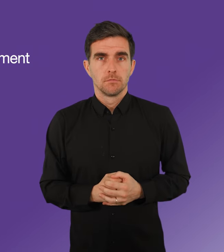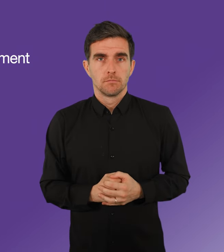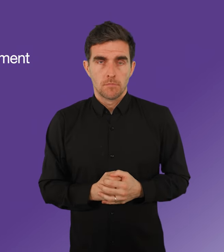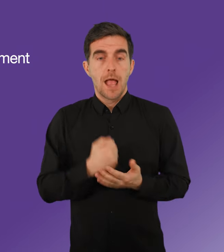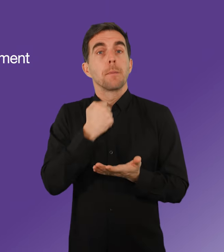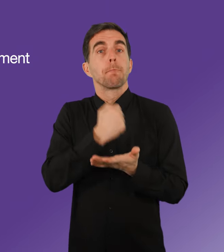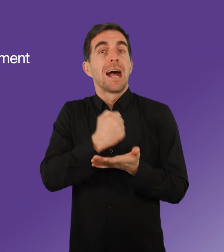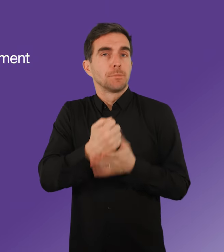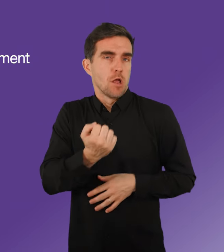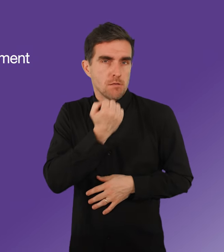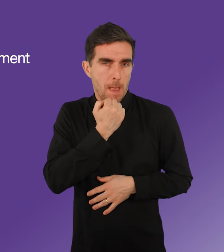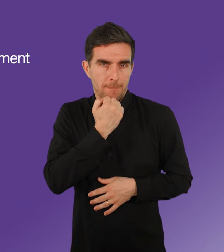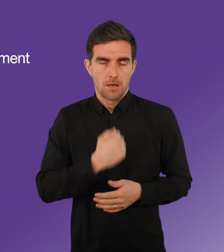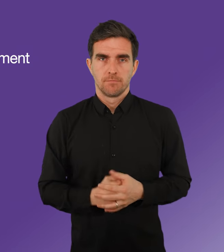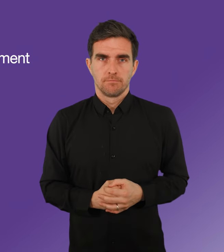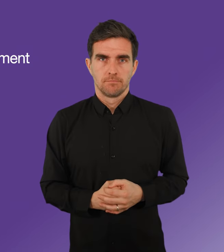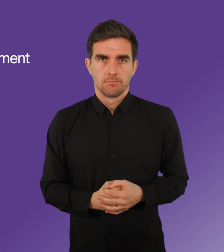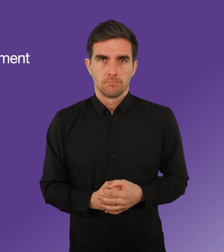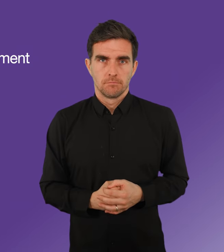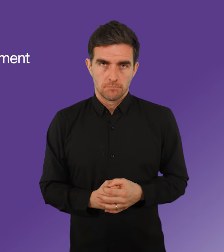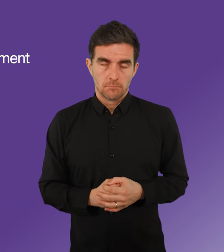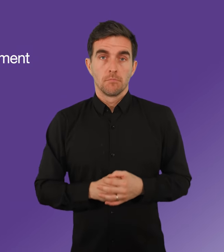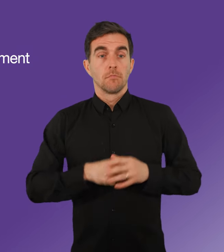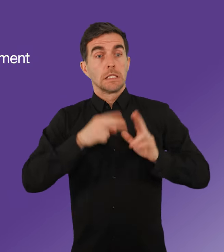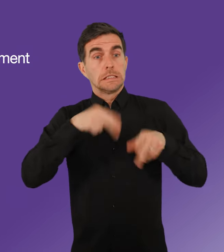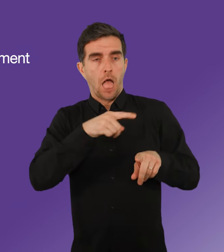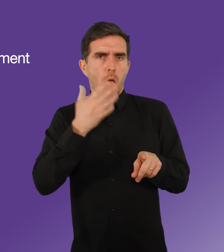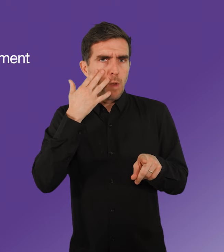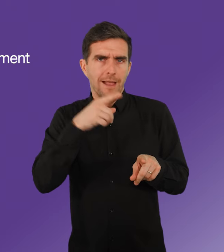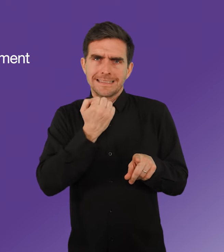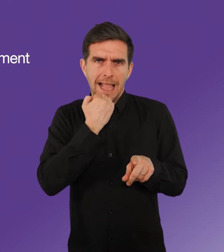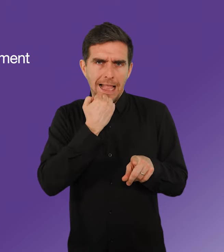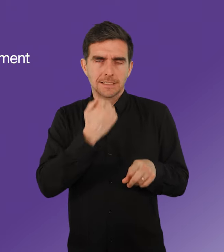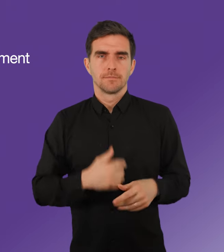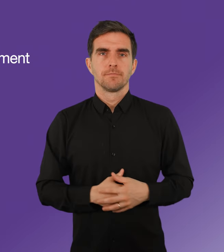• Passport number • The date they died.